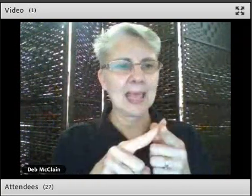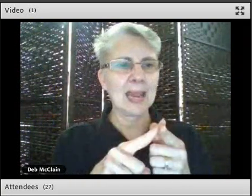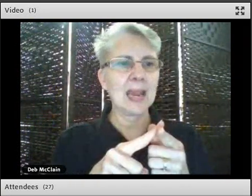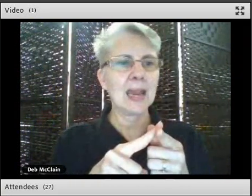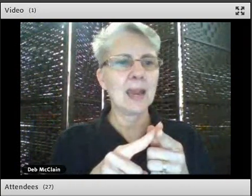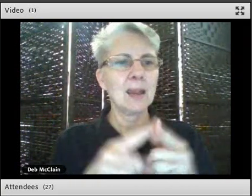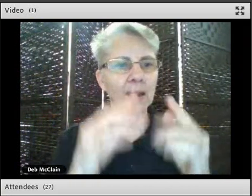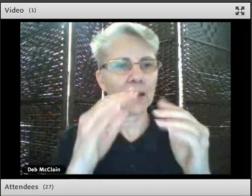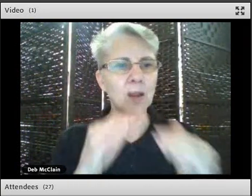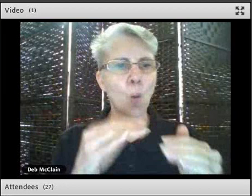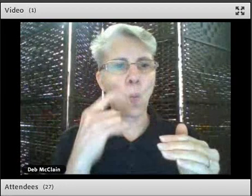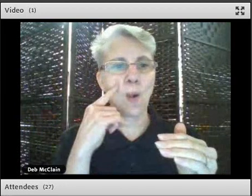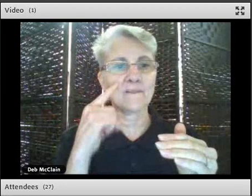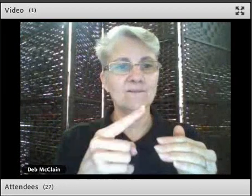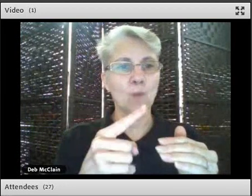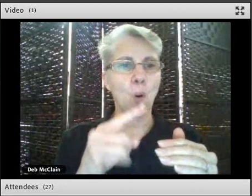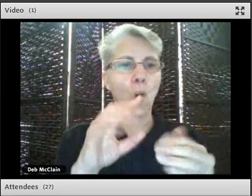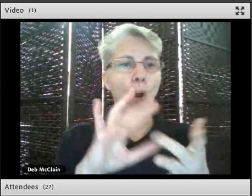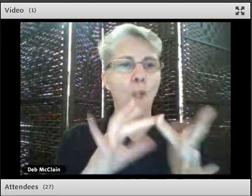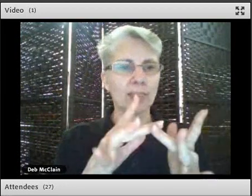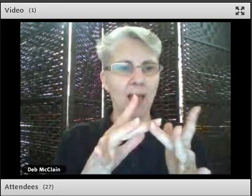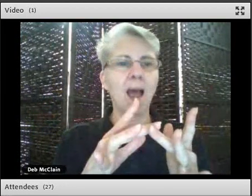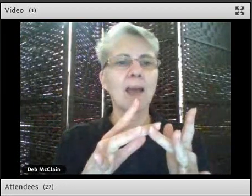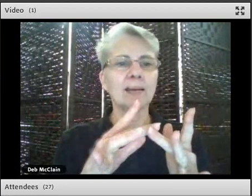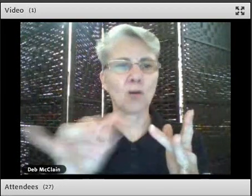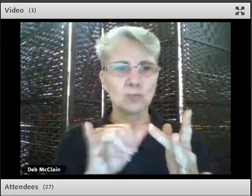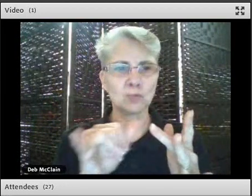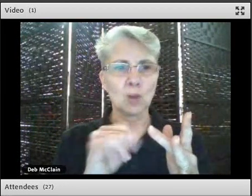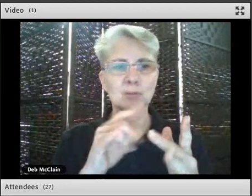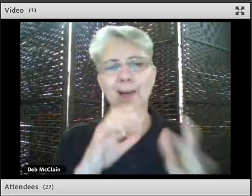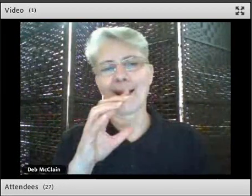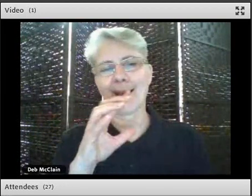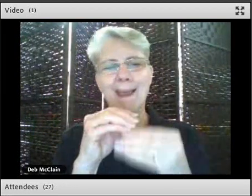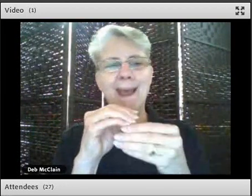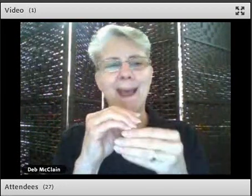so that you could see all the different additions